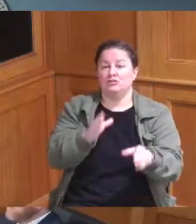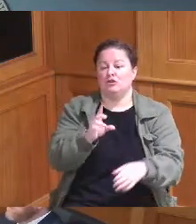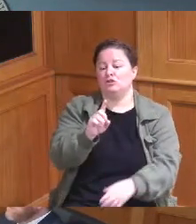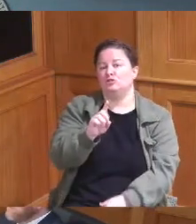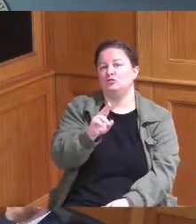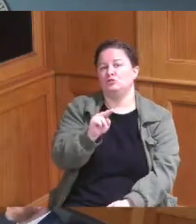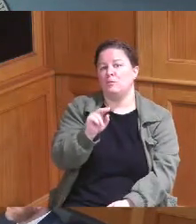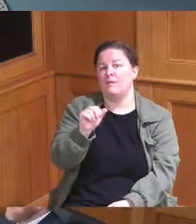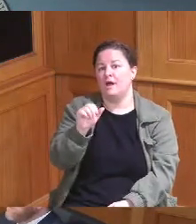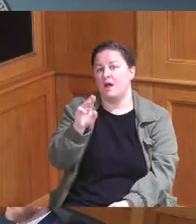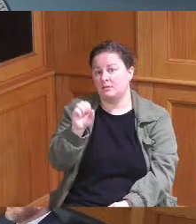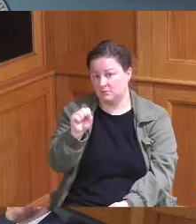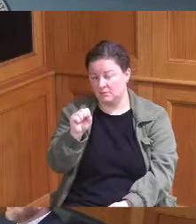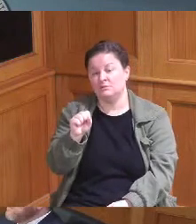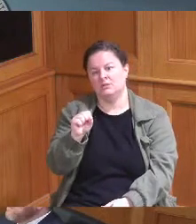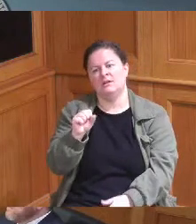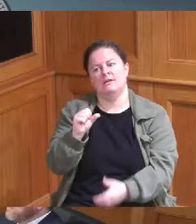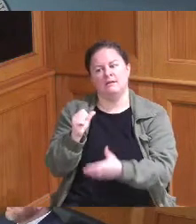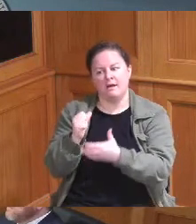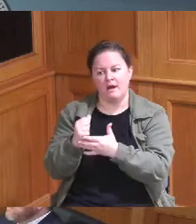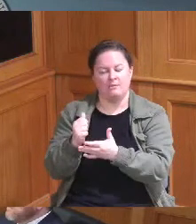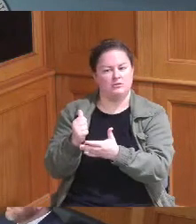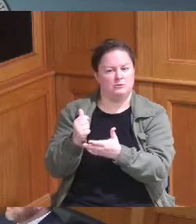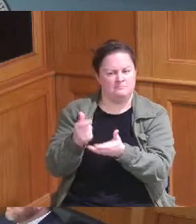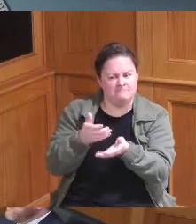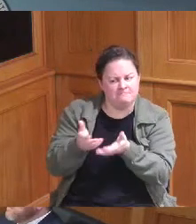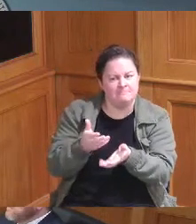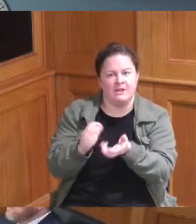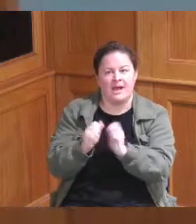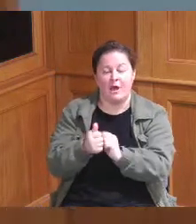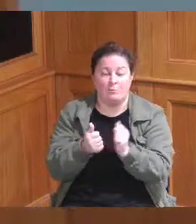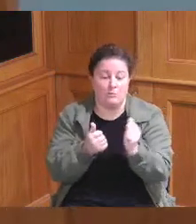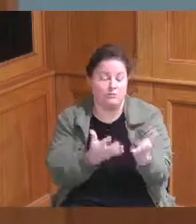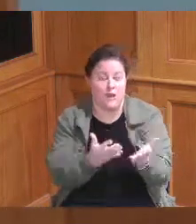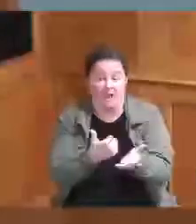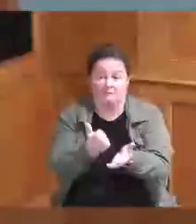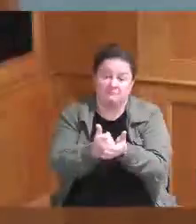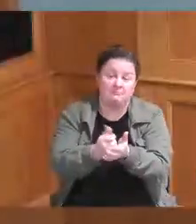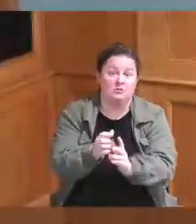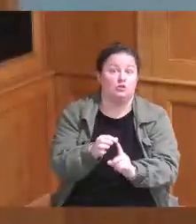provide opportunities to Youth and Care unique opportunities to Youth and Care with Job and